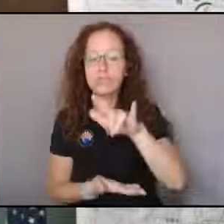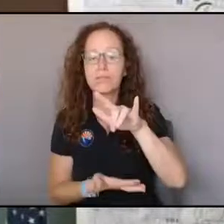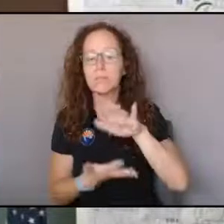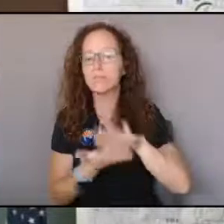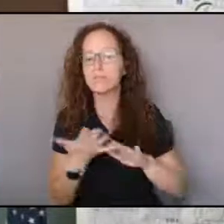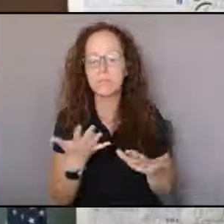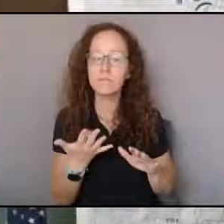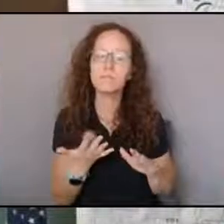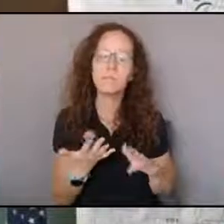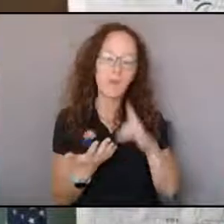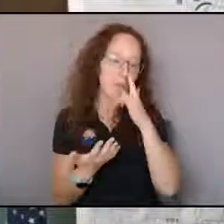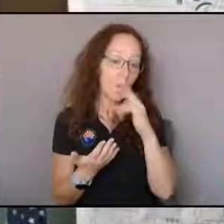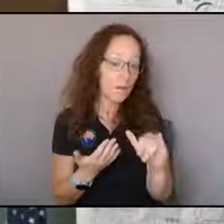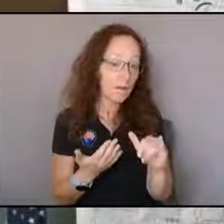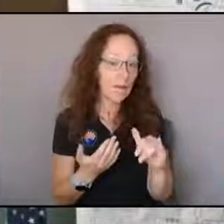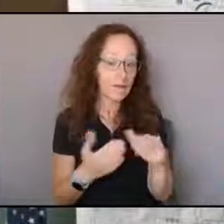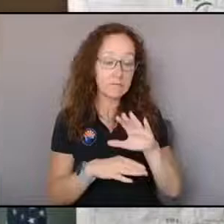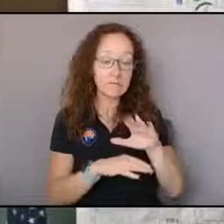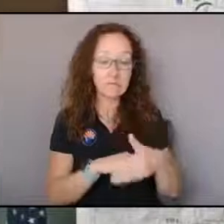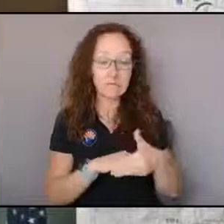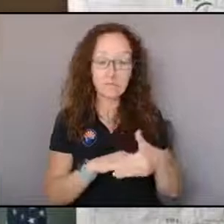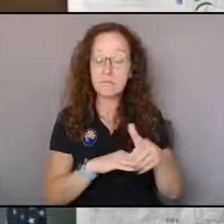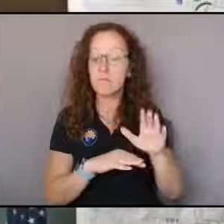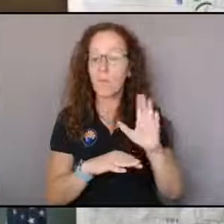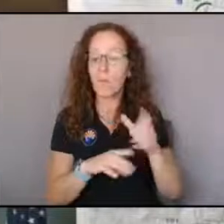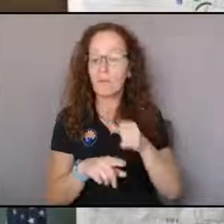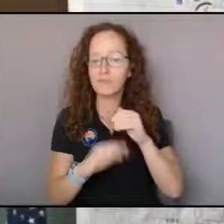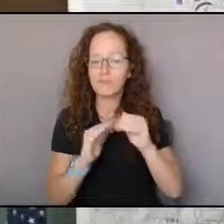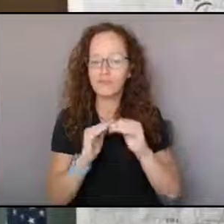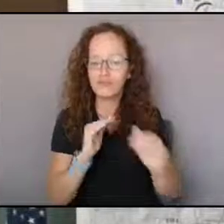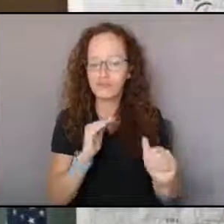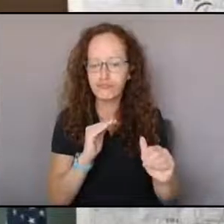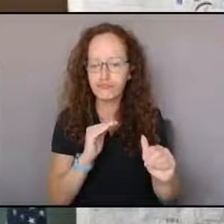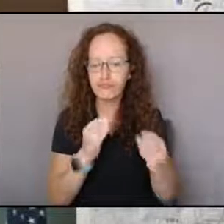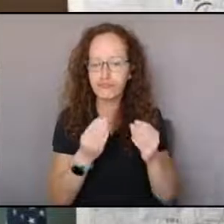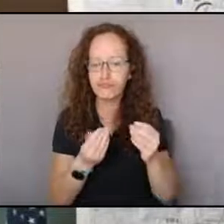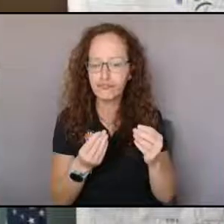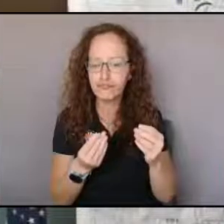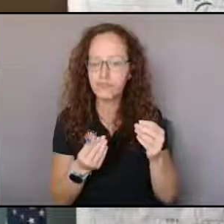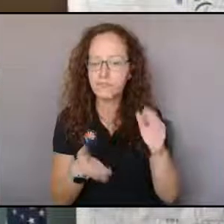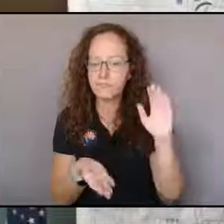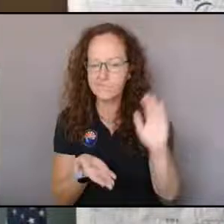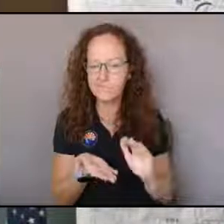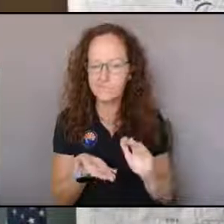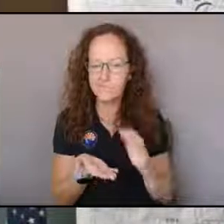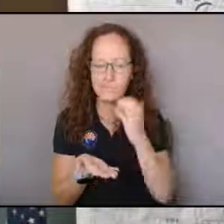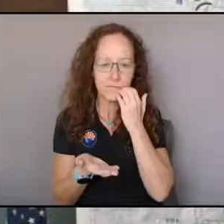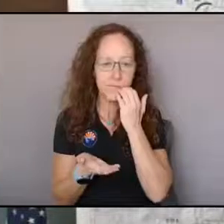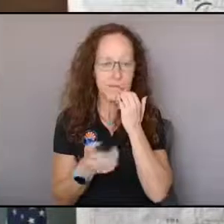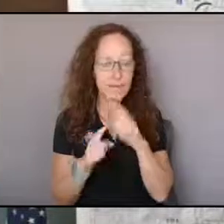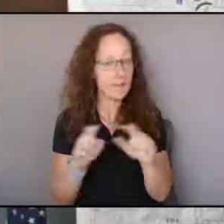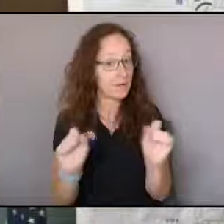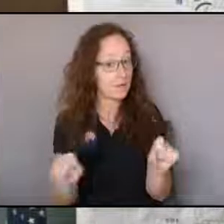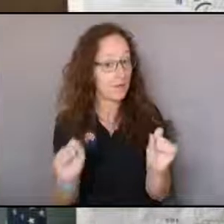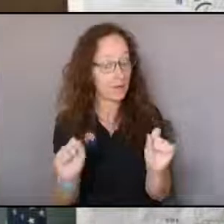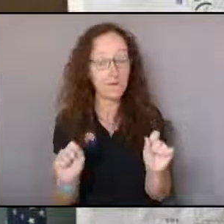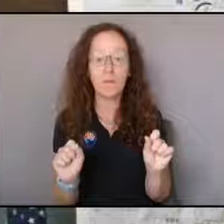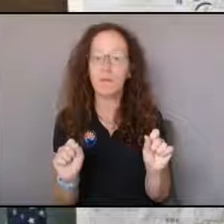STABILIZE HERE, AS SOON AS EVENING COMES ON. BUT THAT POTENTIAL IS OUT THERE. WHEN WE'RE IN CRITICAL WEATHER, ANYWHERE ON THIS FIRE,